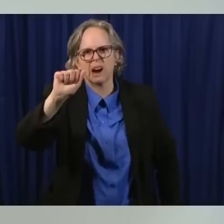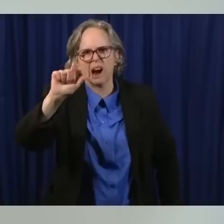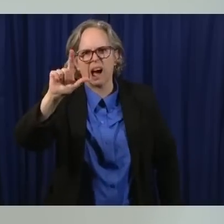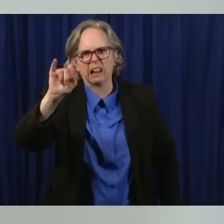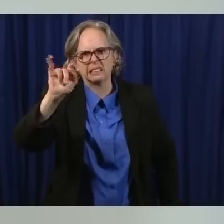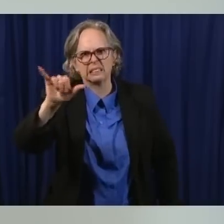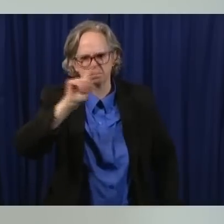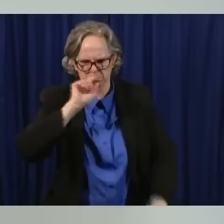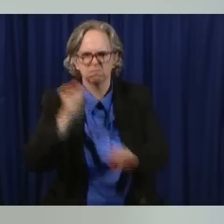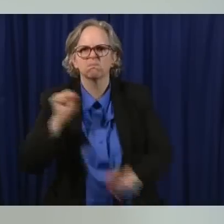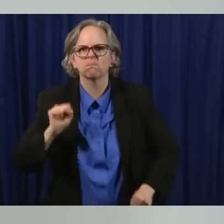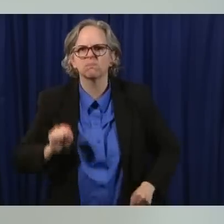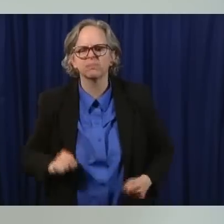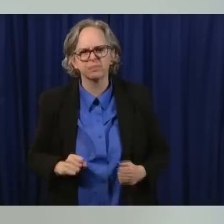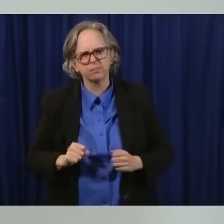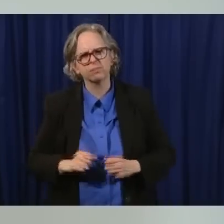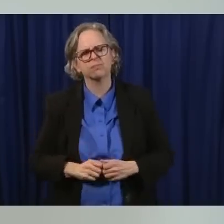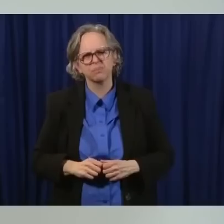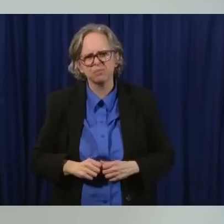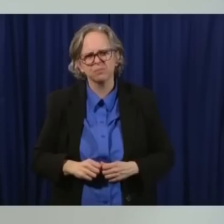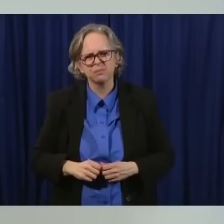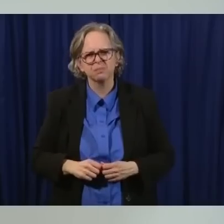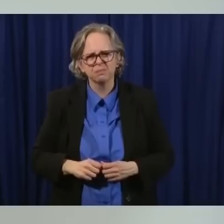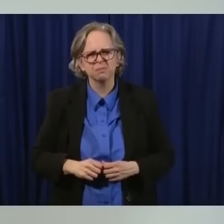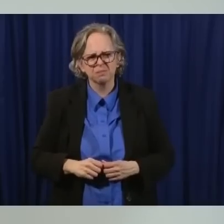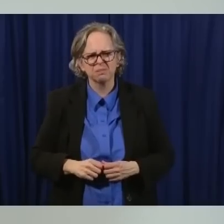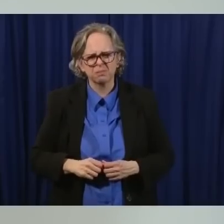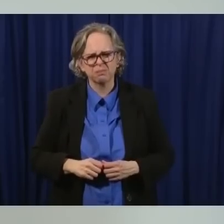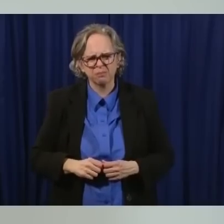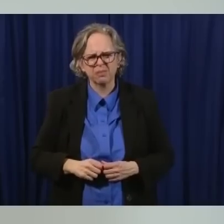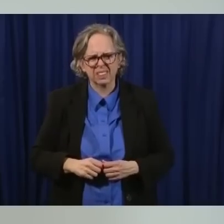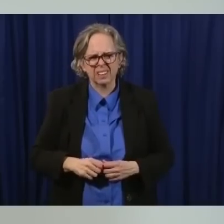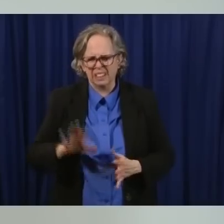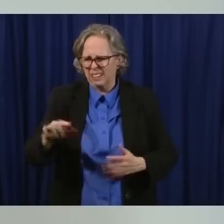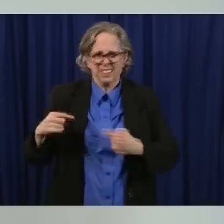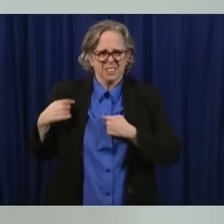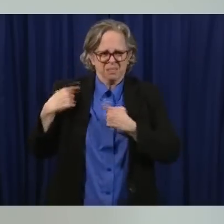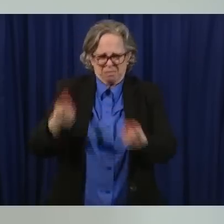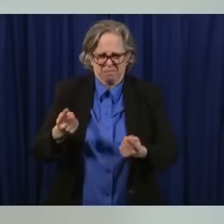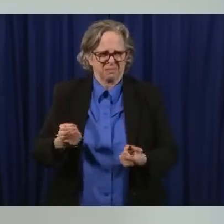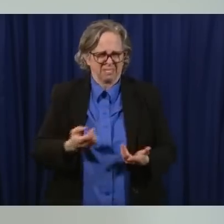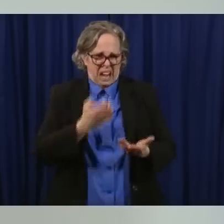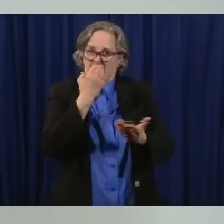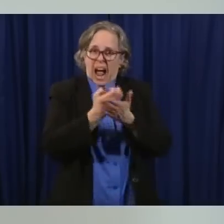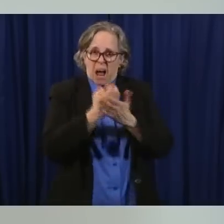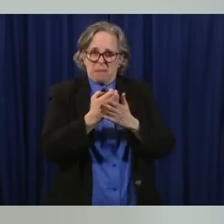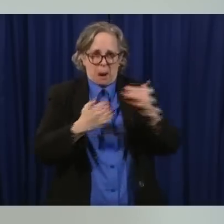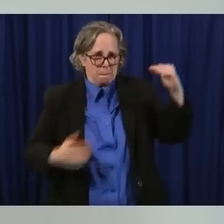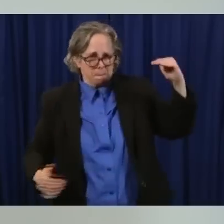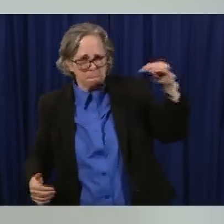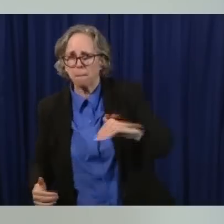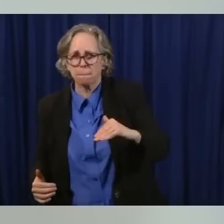BAD HEALTH CONSEQUENCES. AND THIS IS THE REALITY THAT WE FACE.